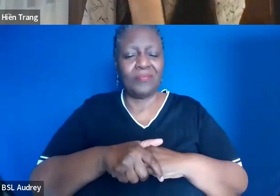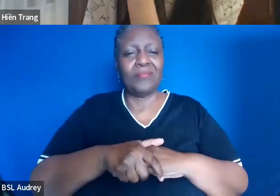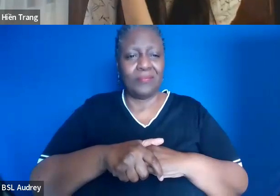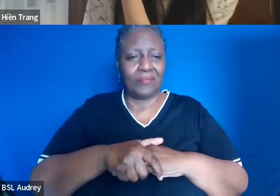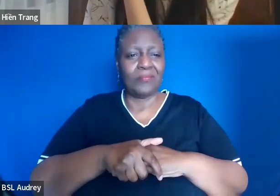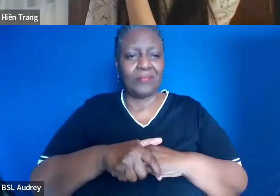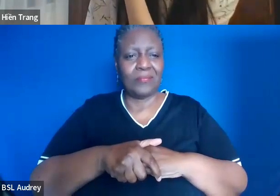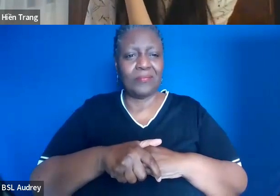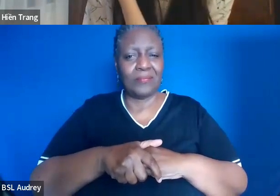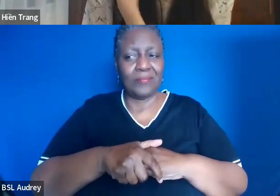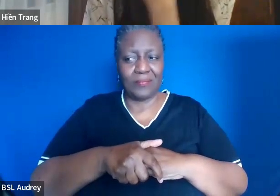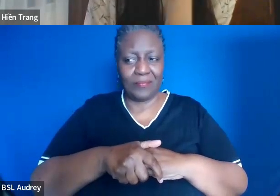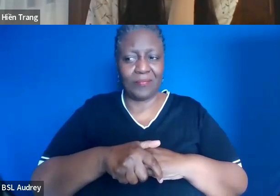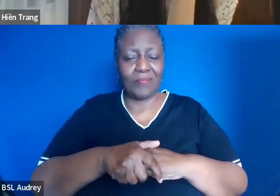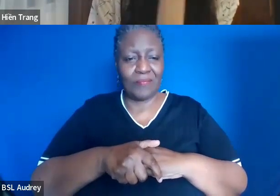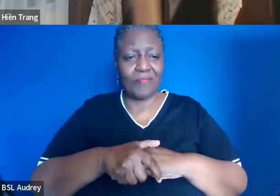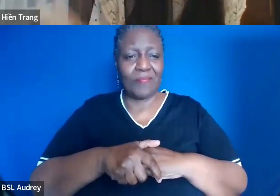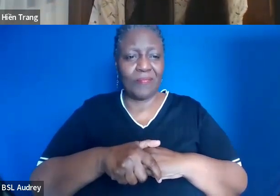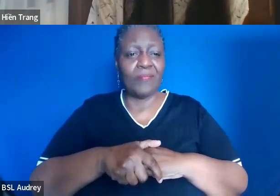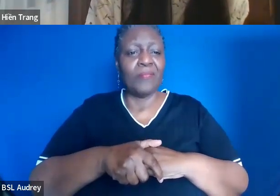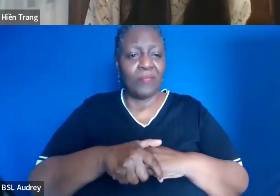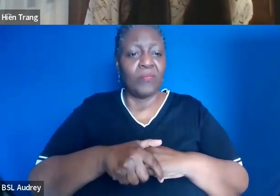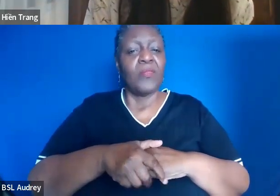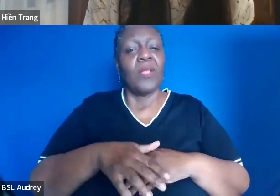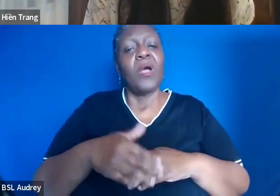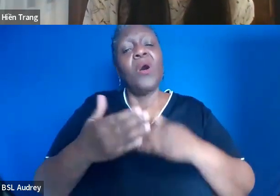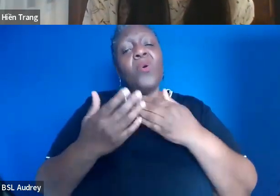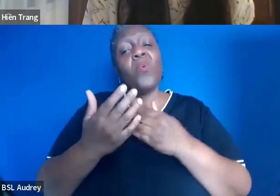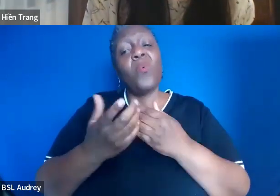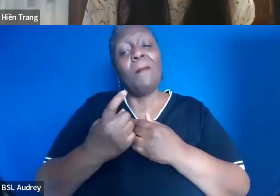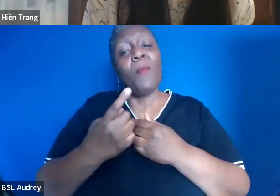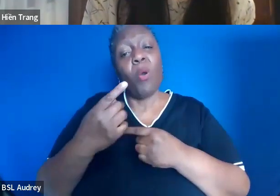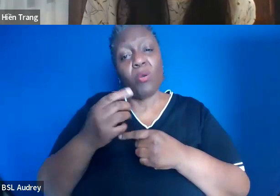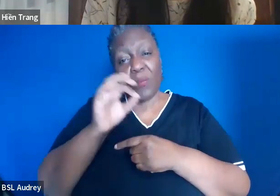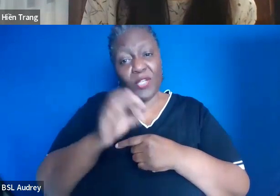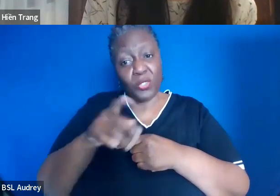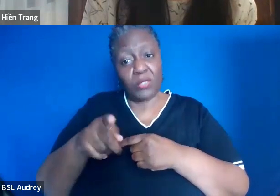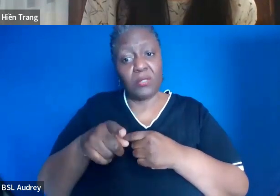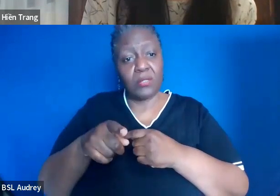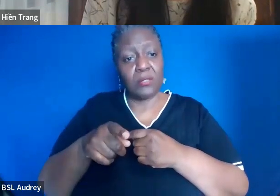ask I guess in terms of uh one more question for Hien Trang is like what drew you to poetry because